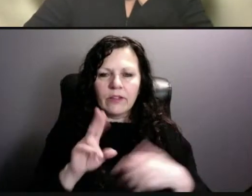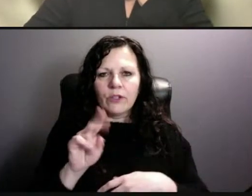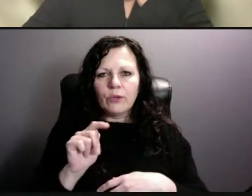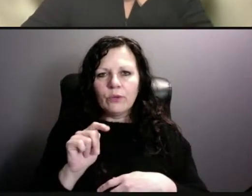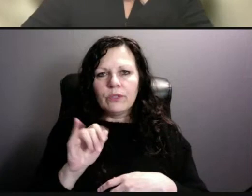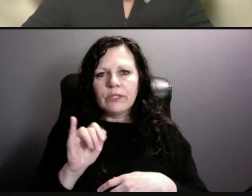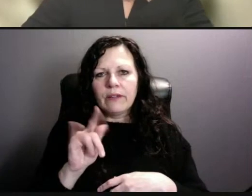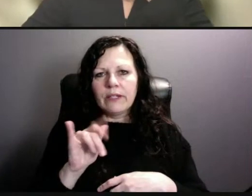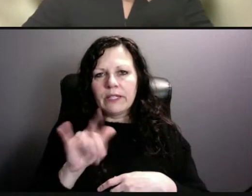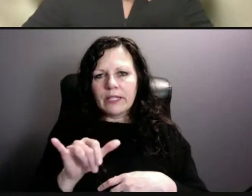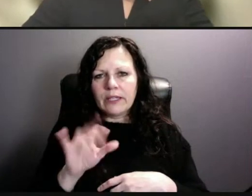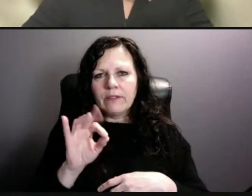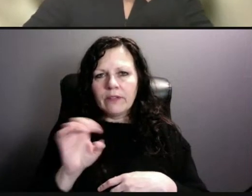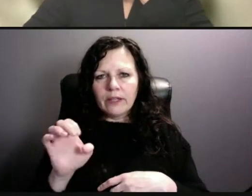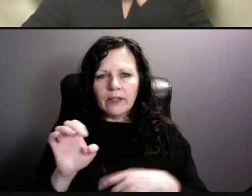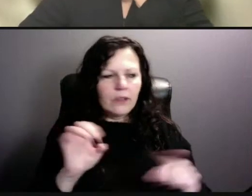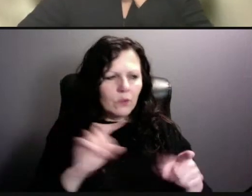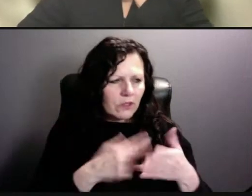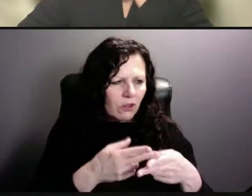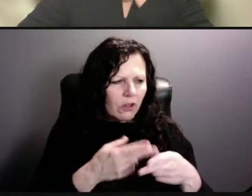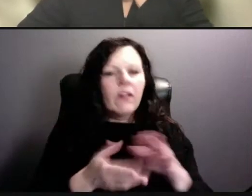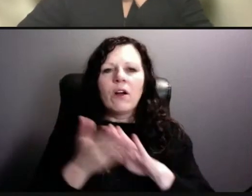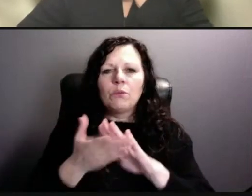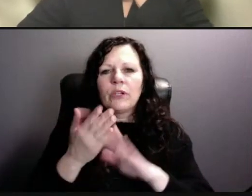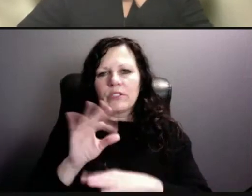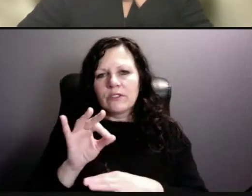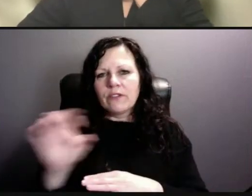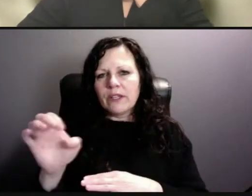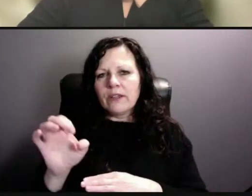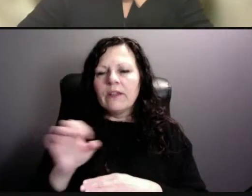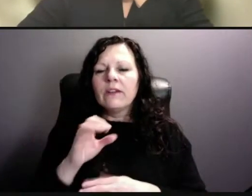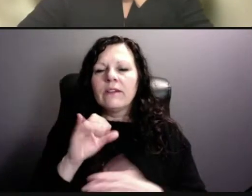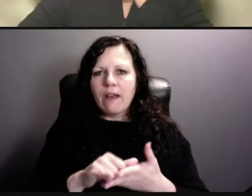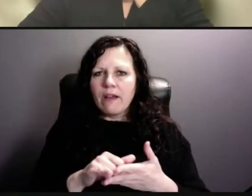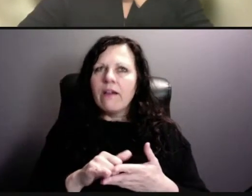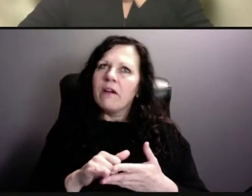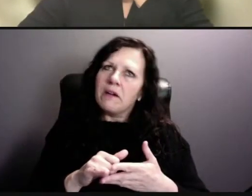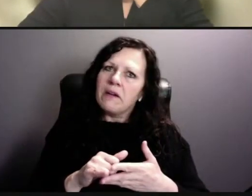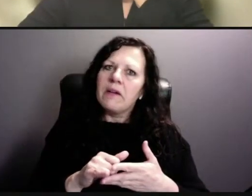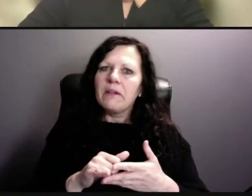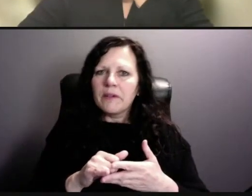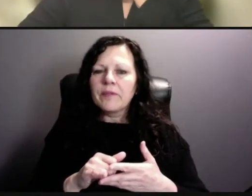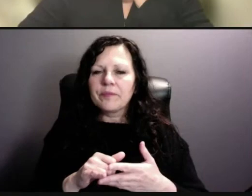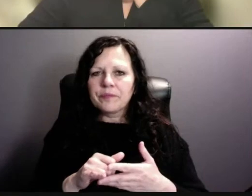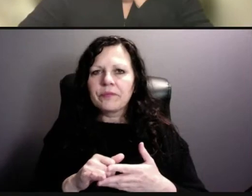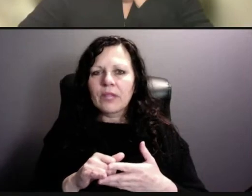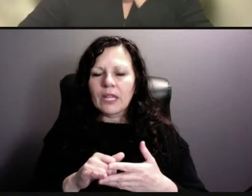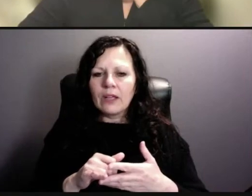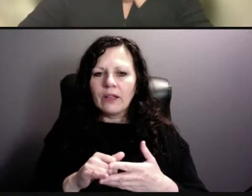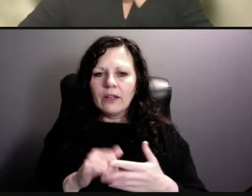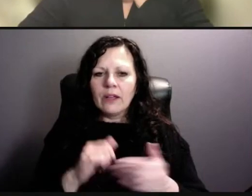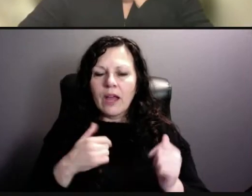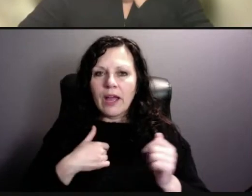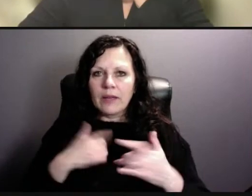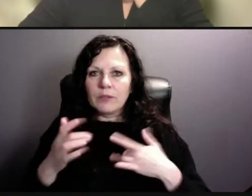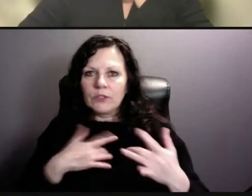THE OTHER OPTIONS AS FAR AS